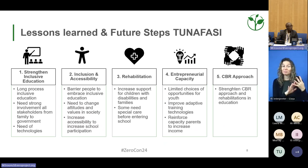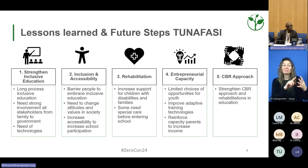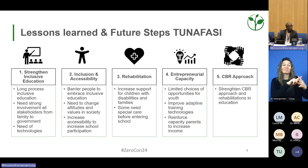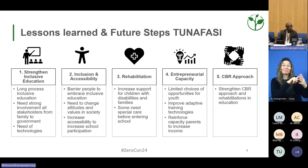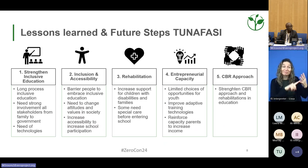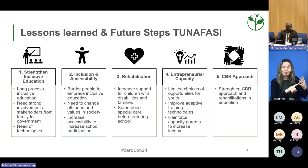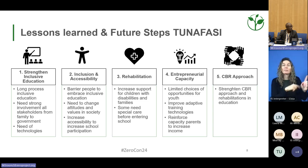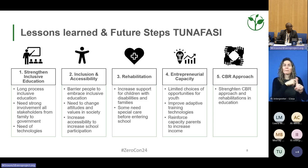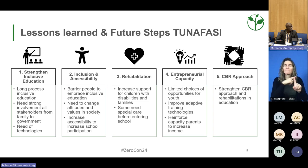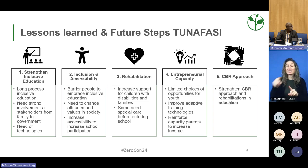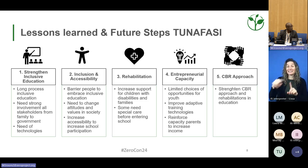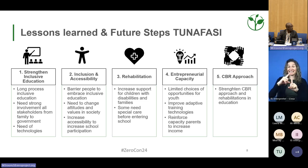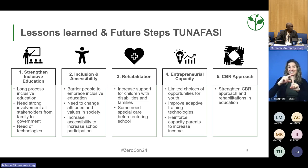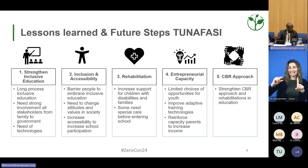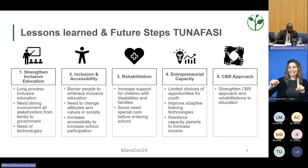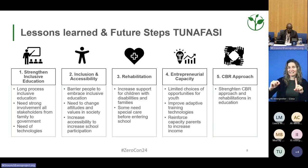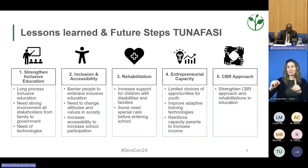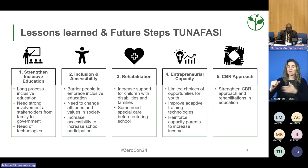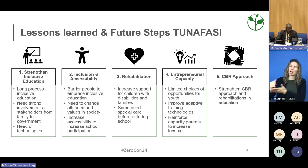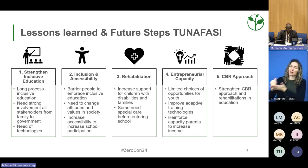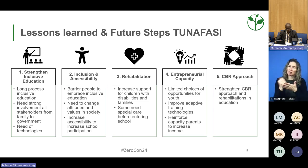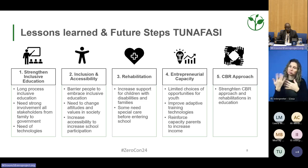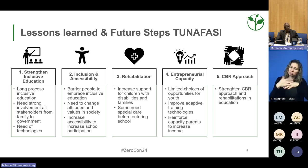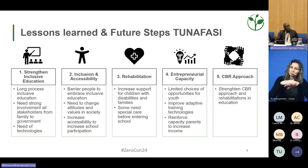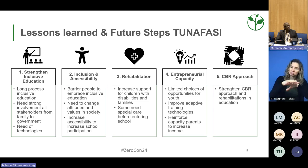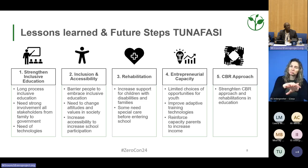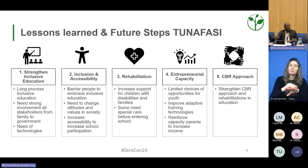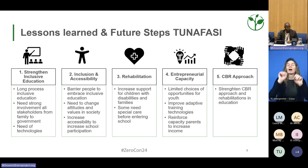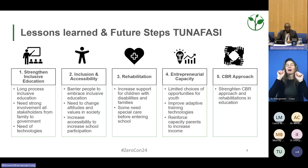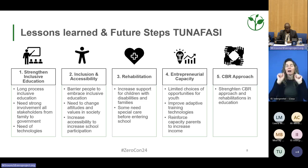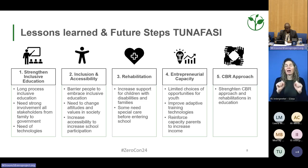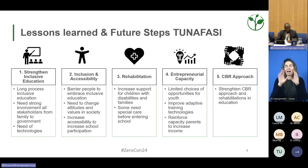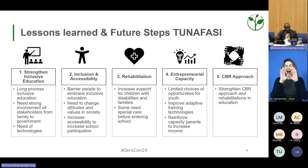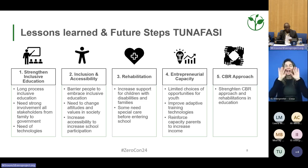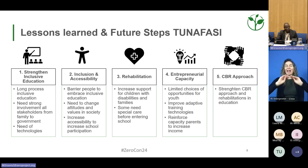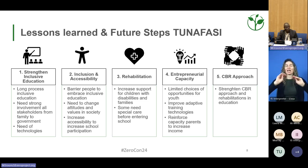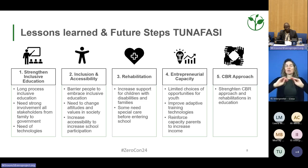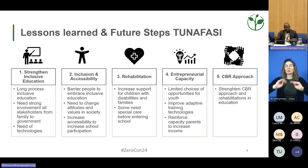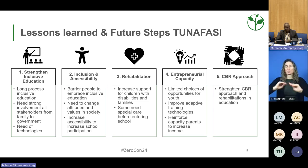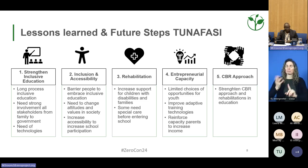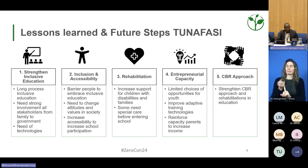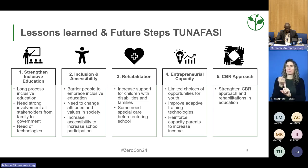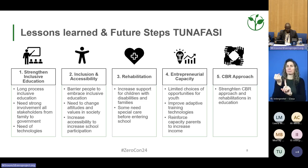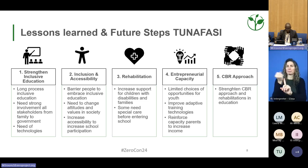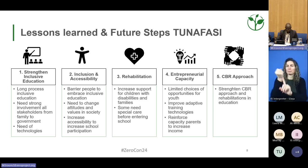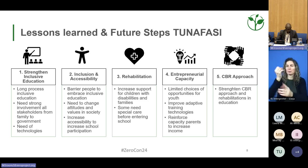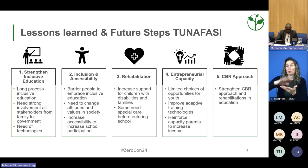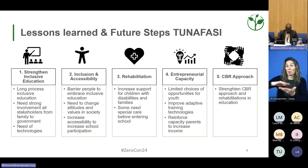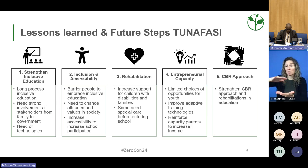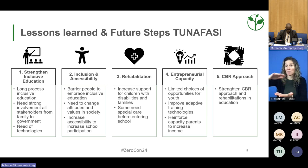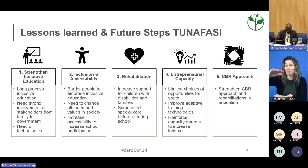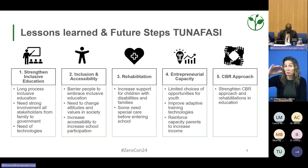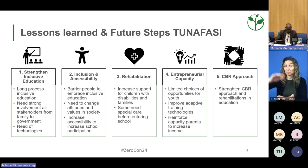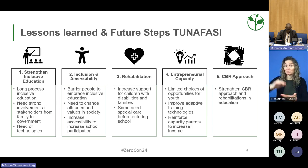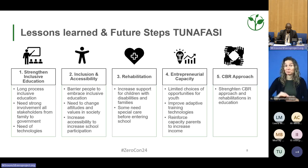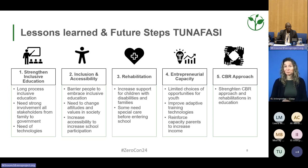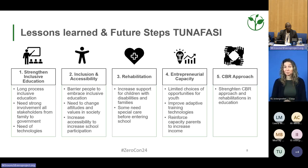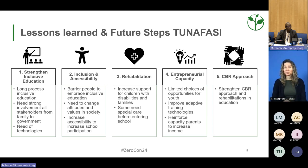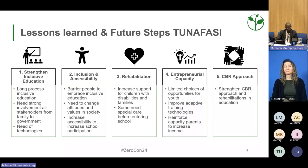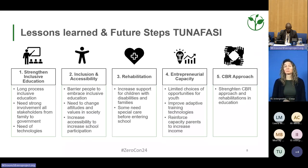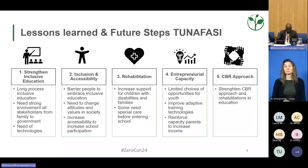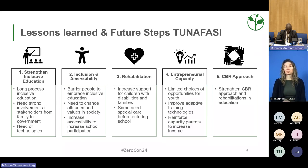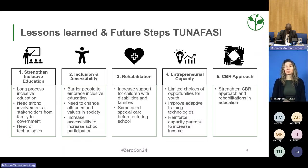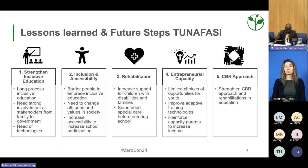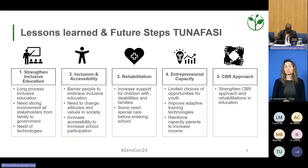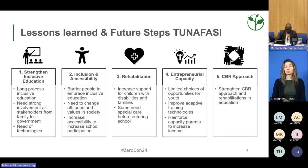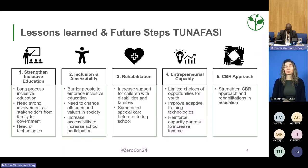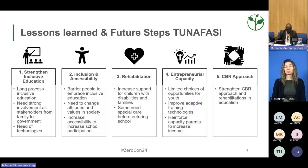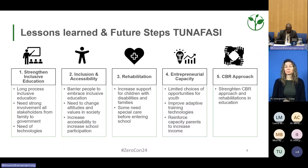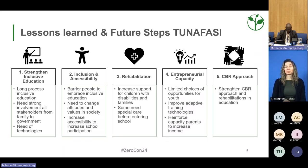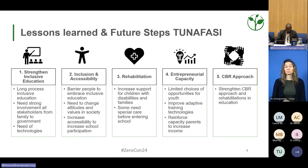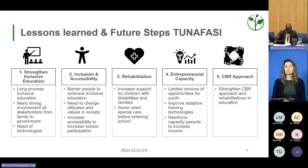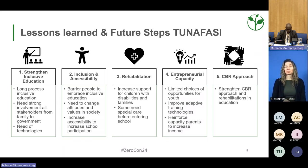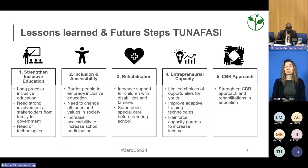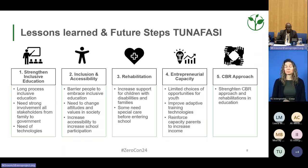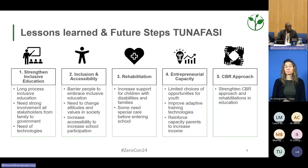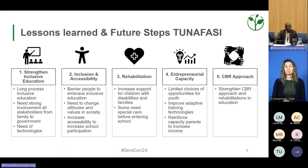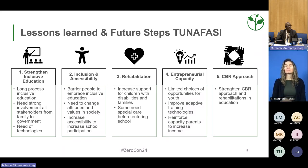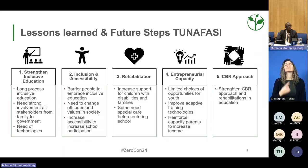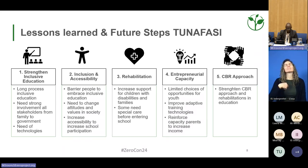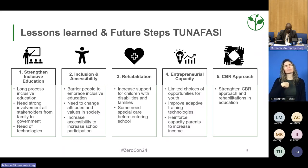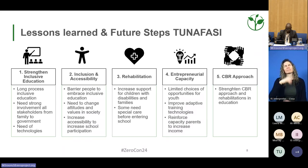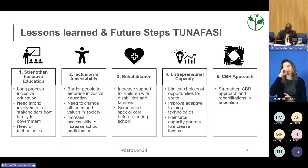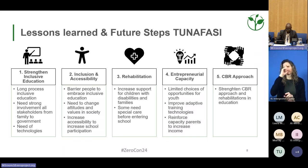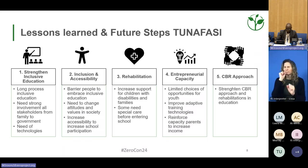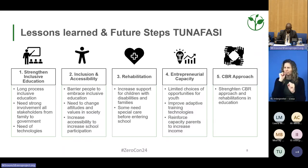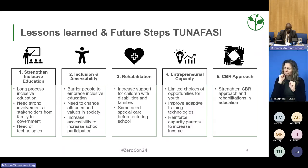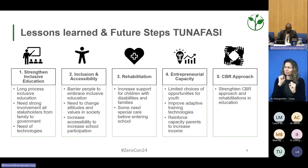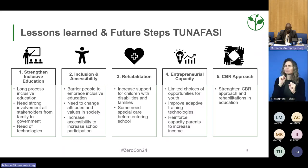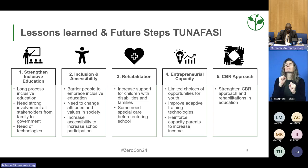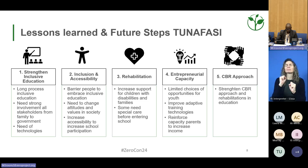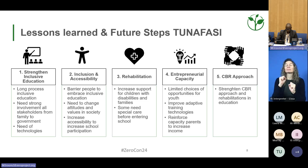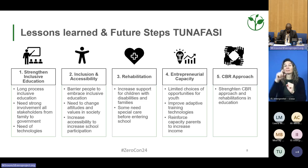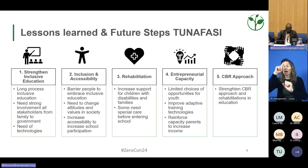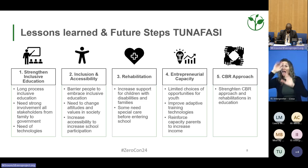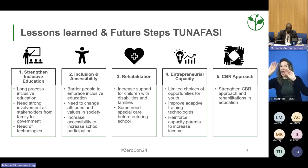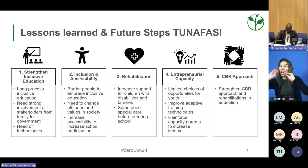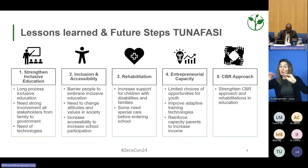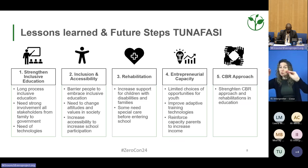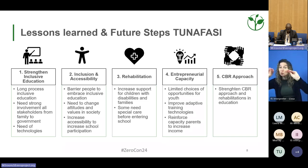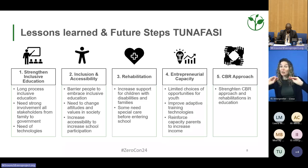to help and reach more educational outcomes. We believe through education persons with